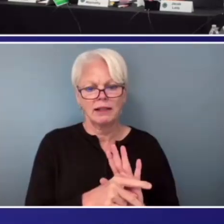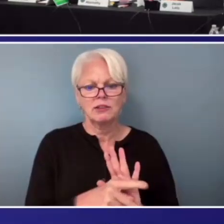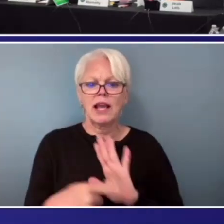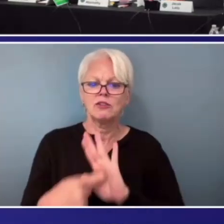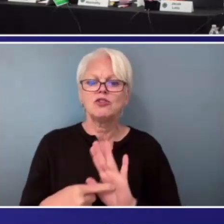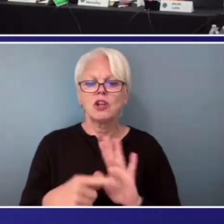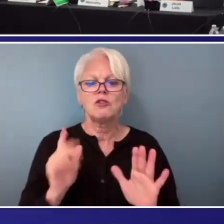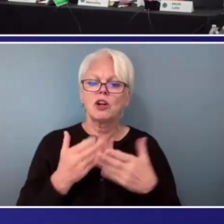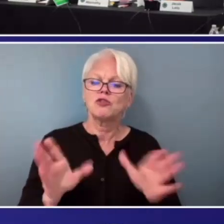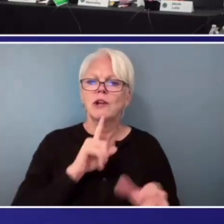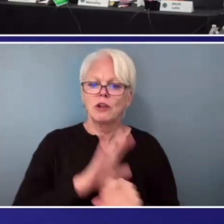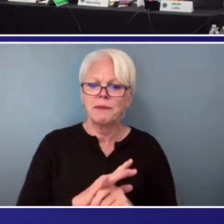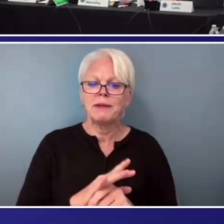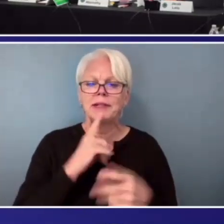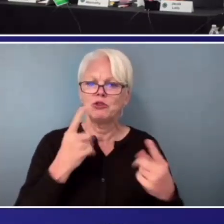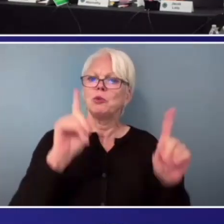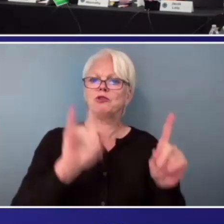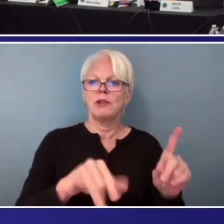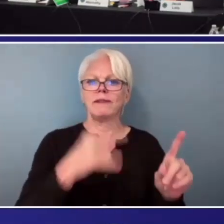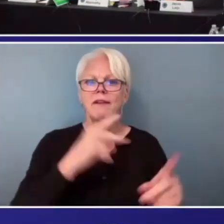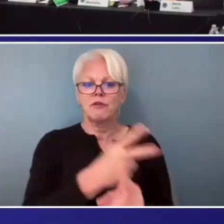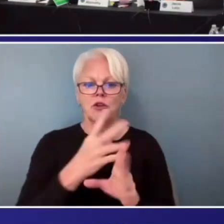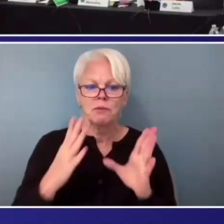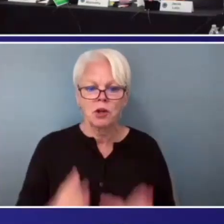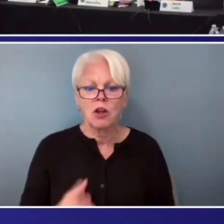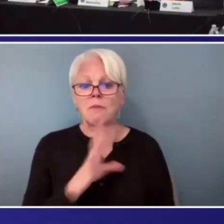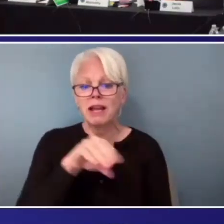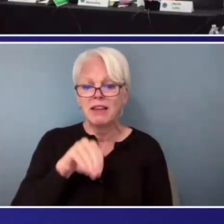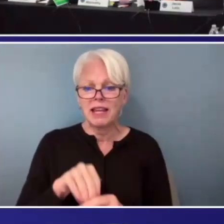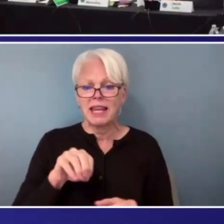But to put it in the regs would make the regs very clunky, complicated, and it would really tie our hands into